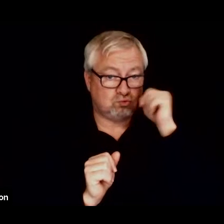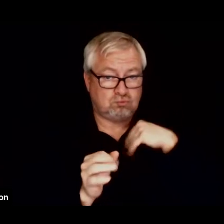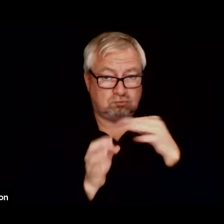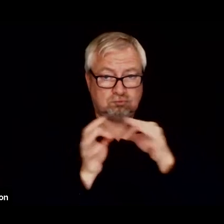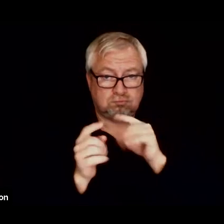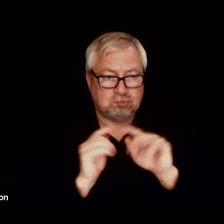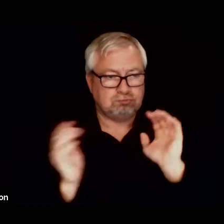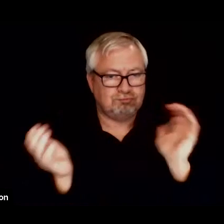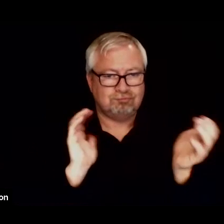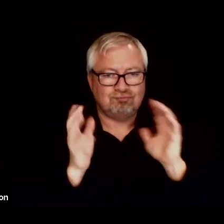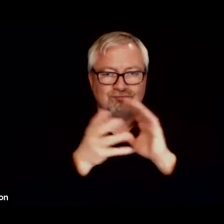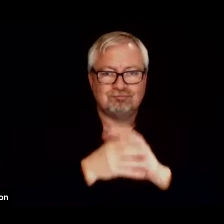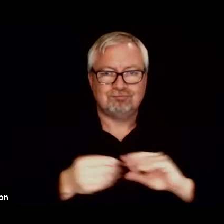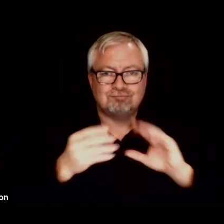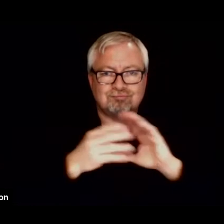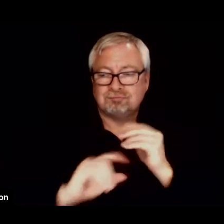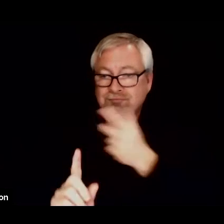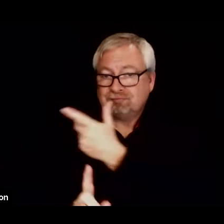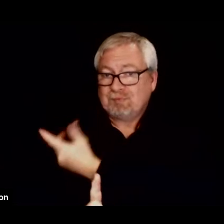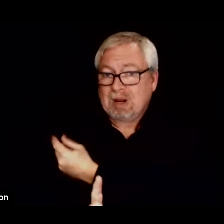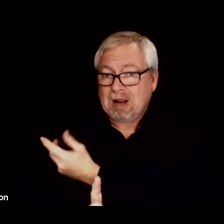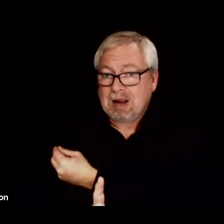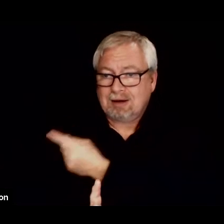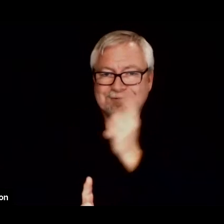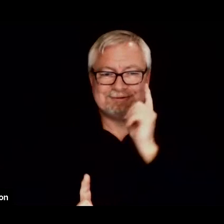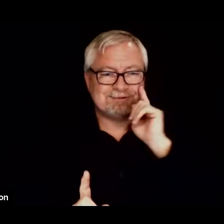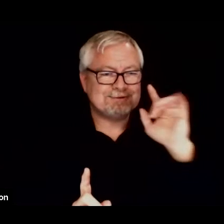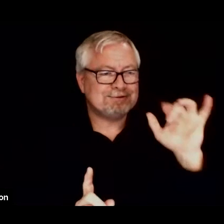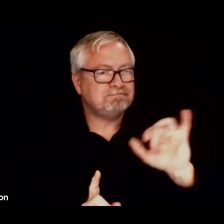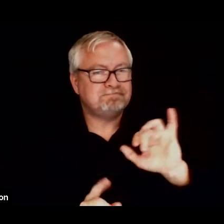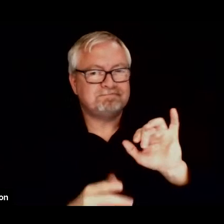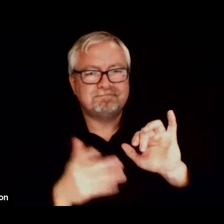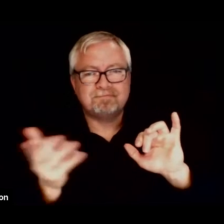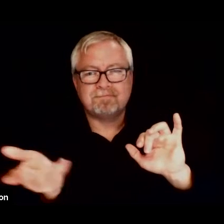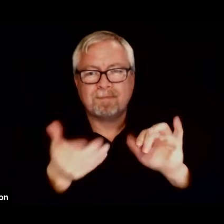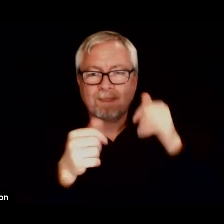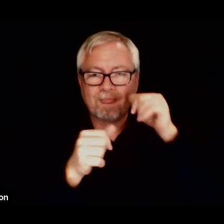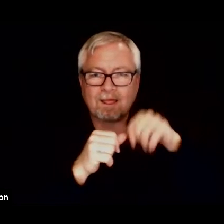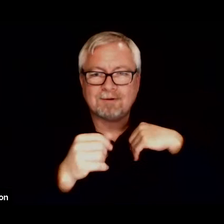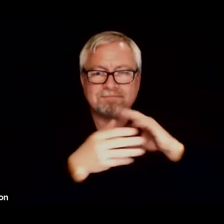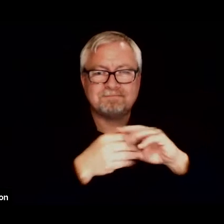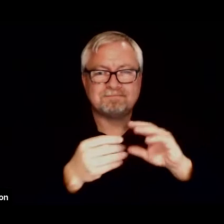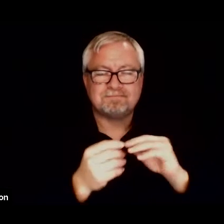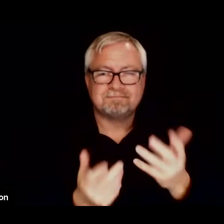is like a real, especially a high level of efficacy as these first two vaccines have